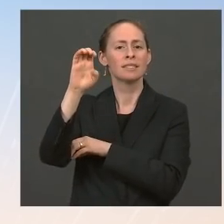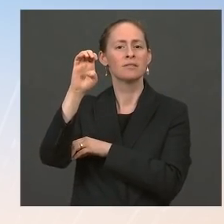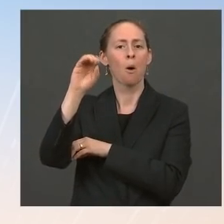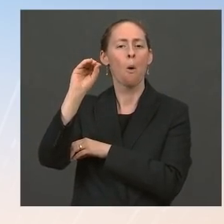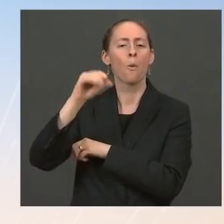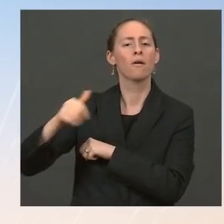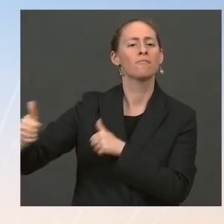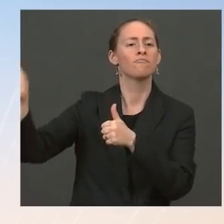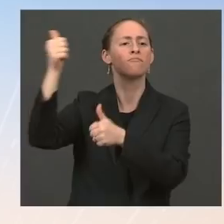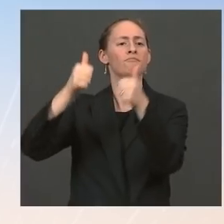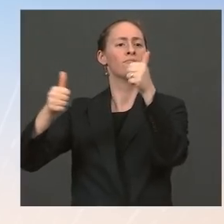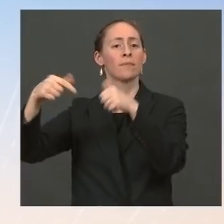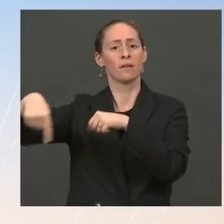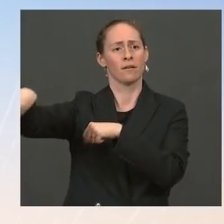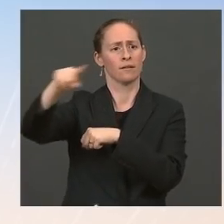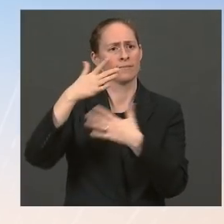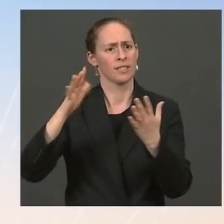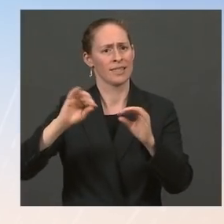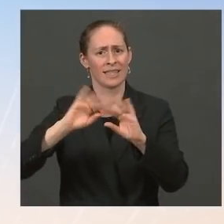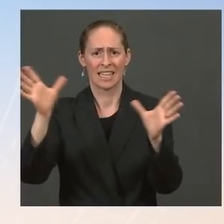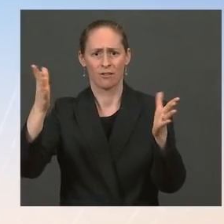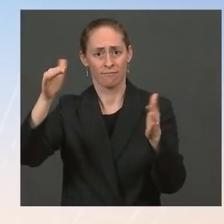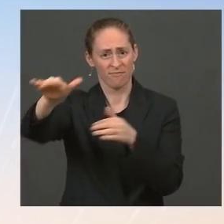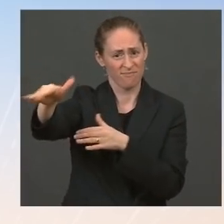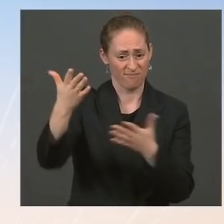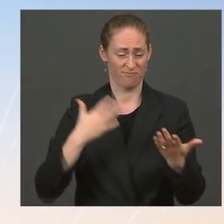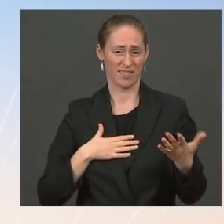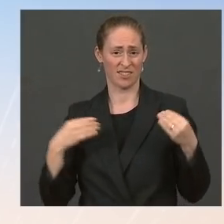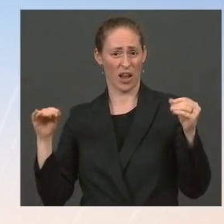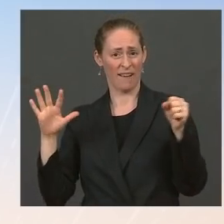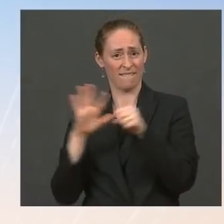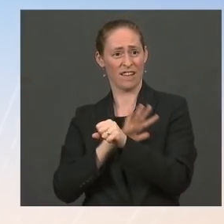their shelves are stocked, that on-the-shelf availability